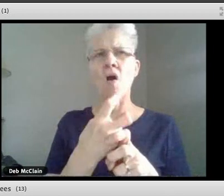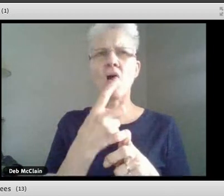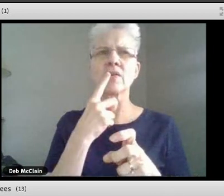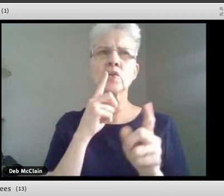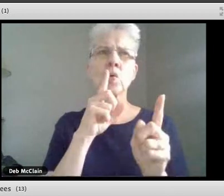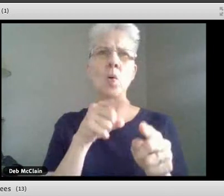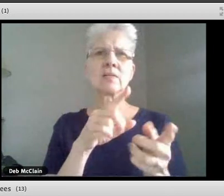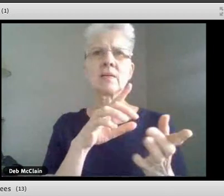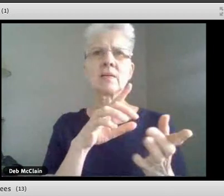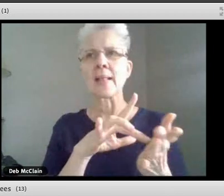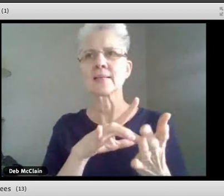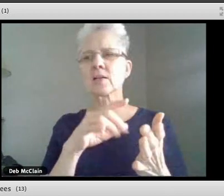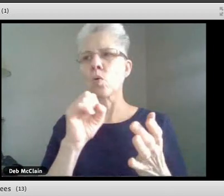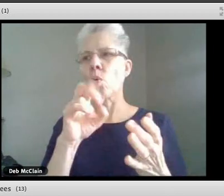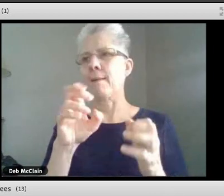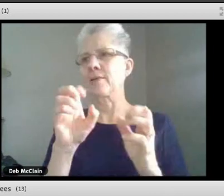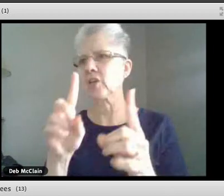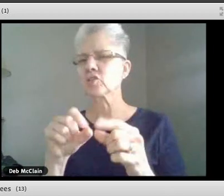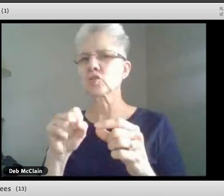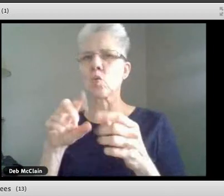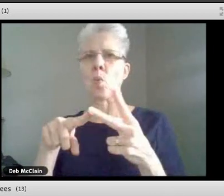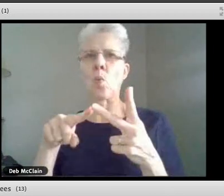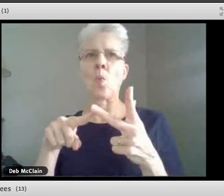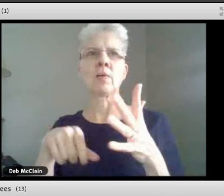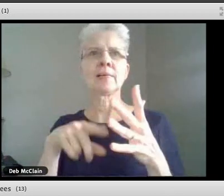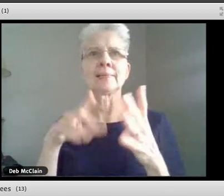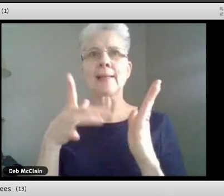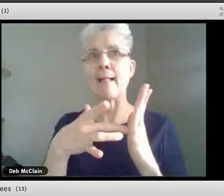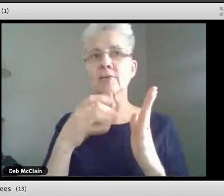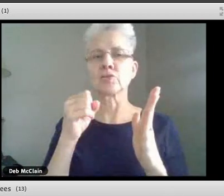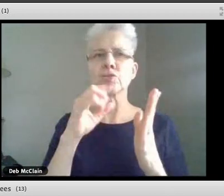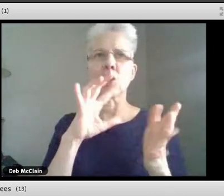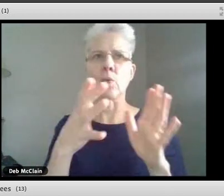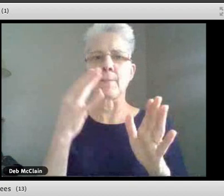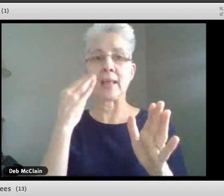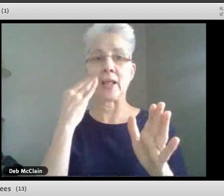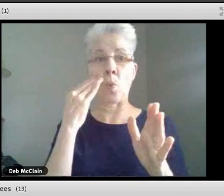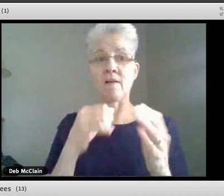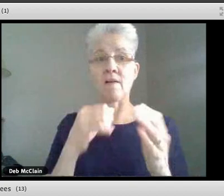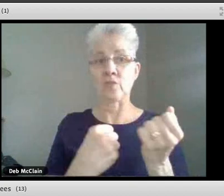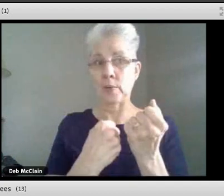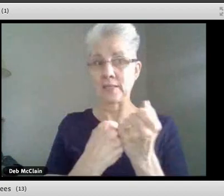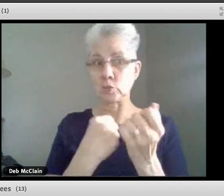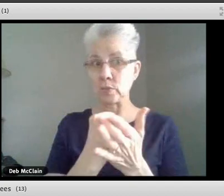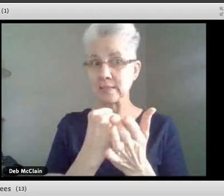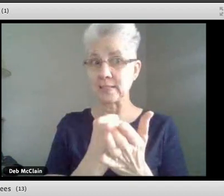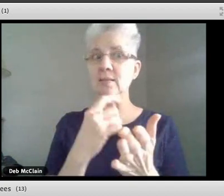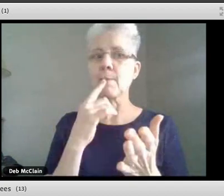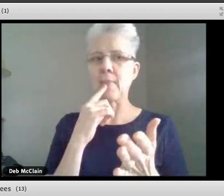so being aware of these resources and being able to answer people's questions is very important. So I'm just going to go through very quickly